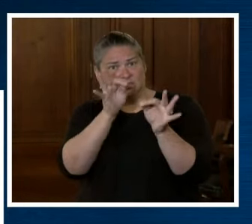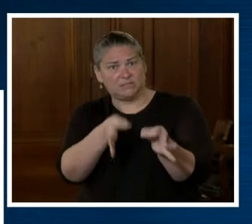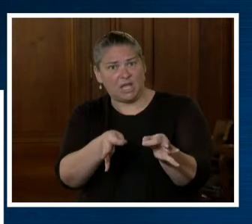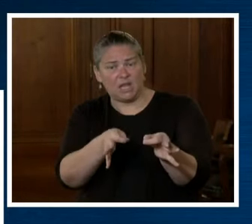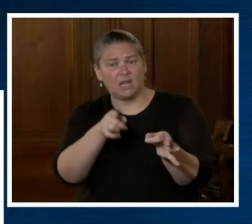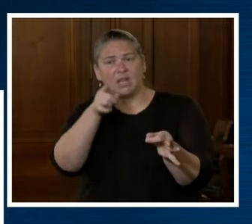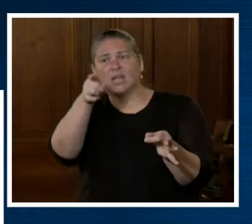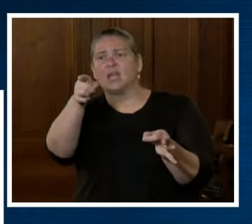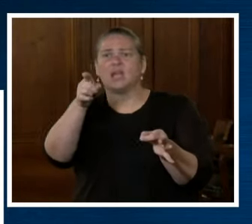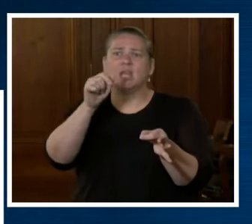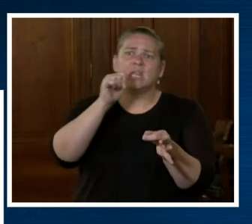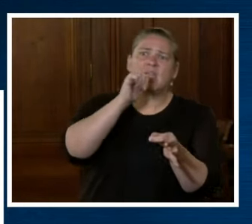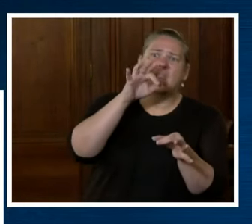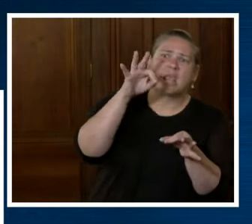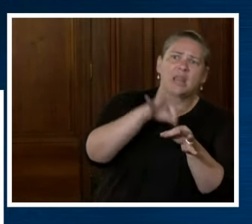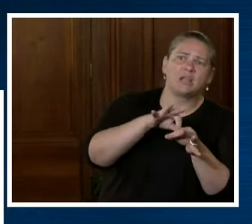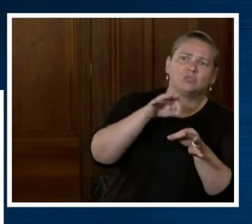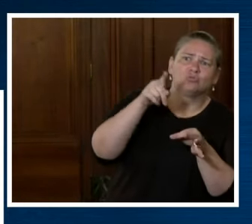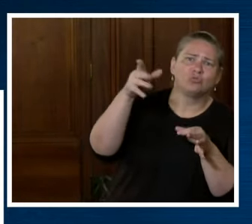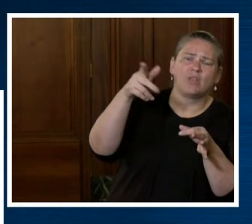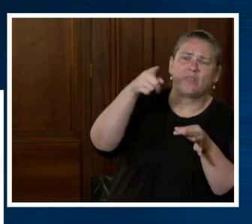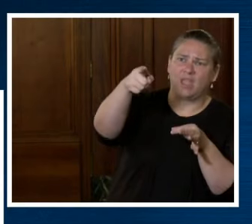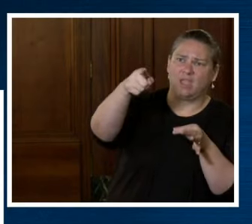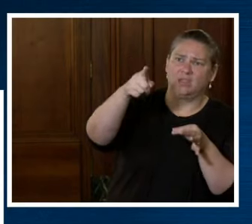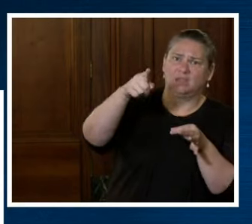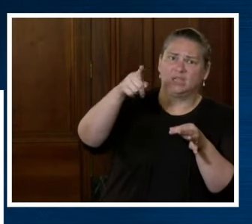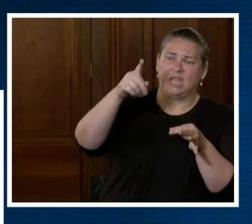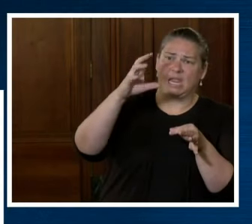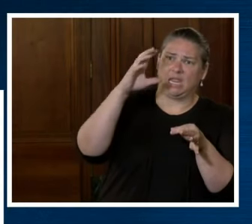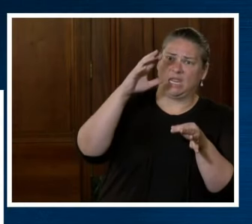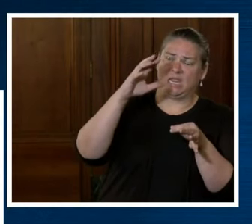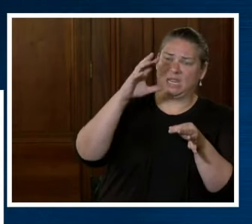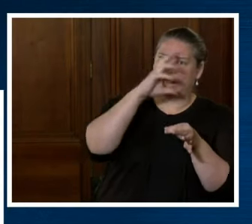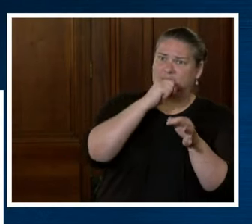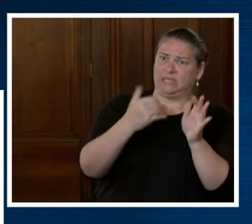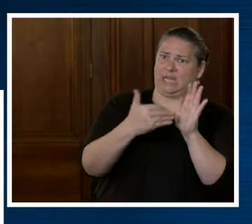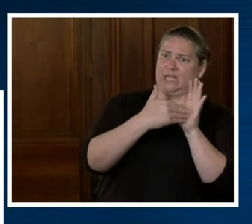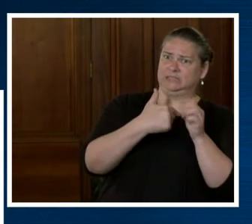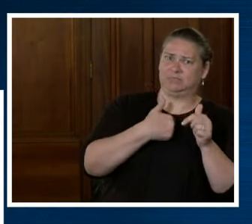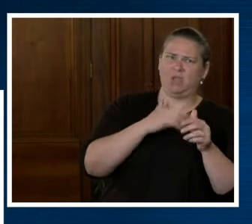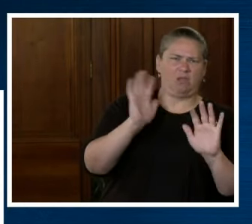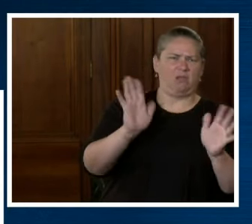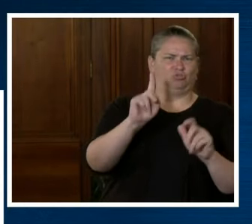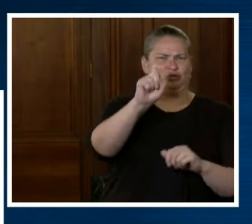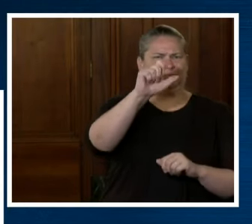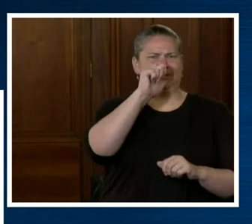LET'S MAKE SURE THAT WE GET ALL OF THOSE SIGN-UPS DONE.